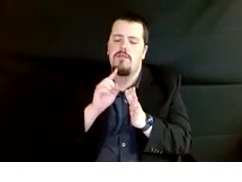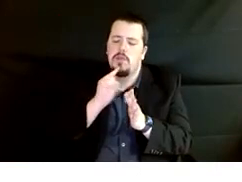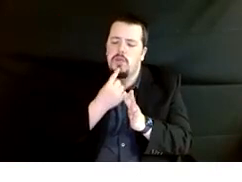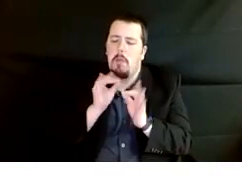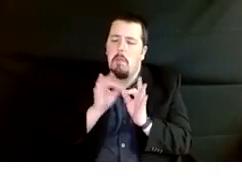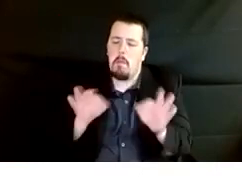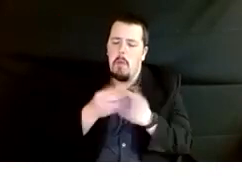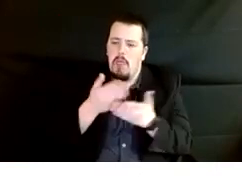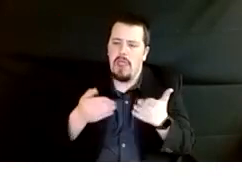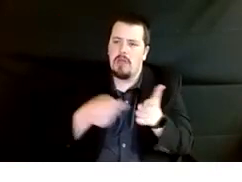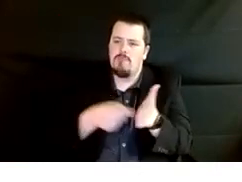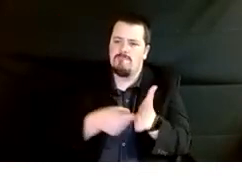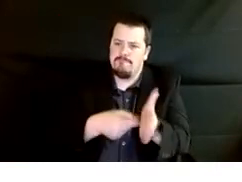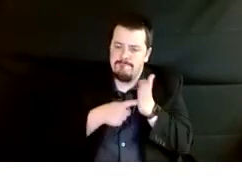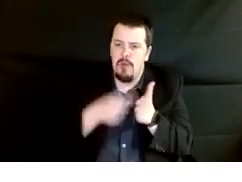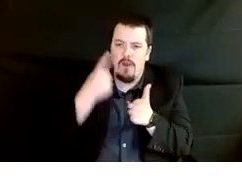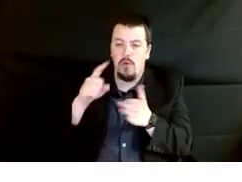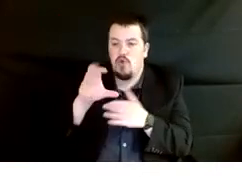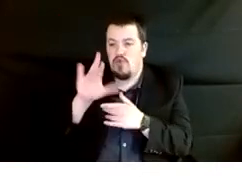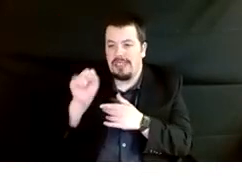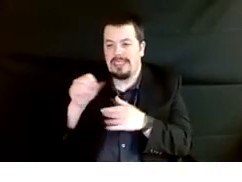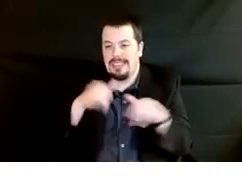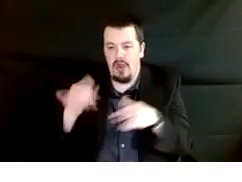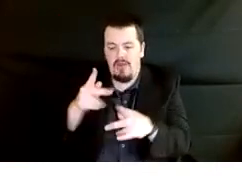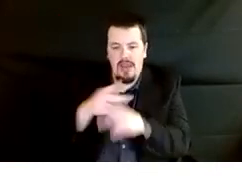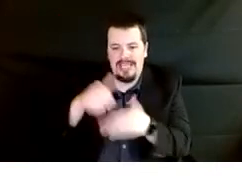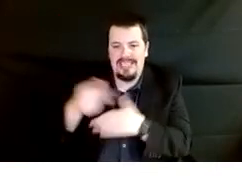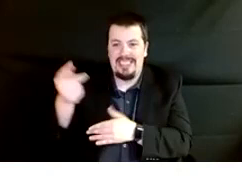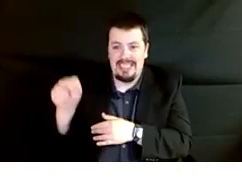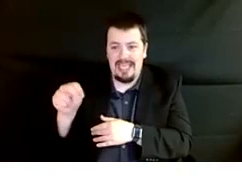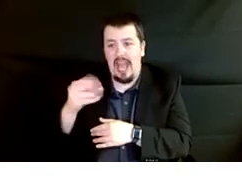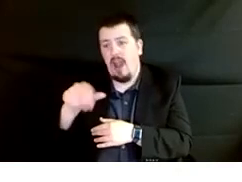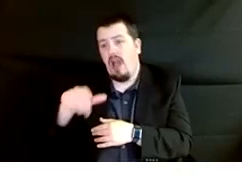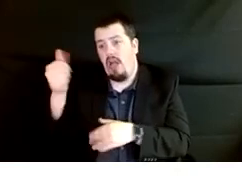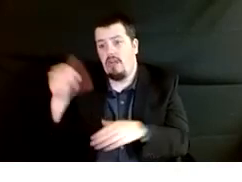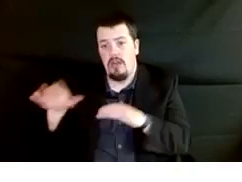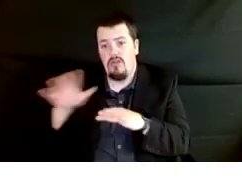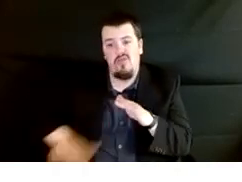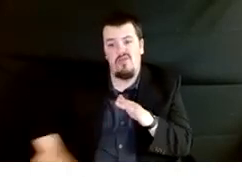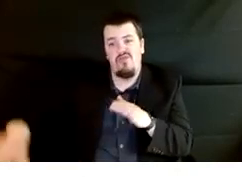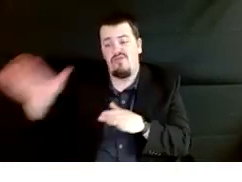our crisis standards of care here in Tennessee and others have done so across the nation um I know we